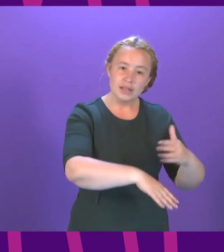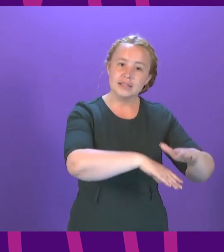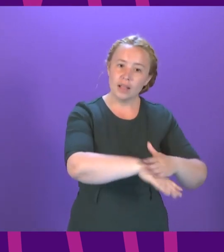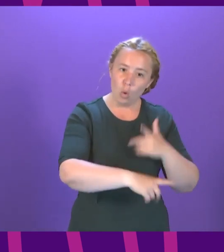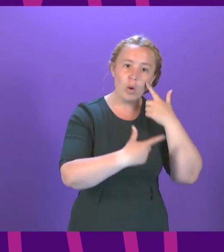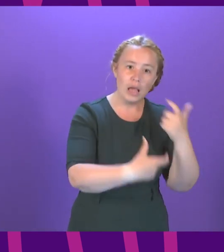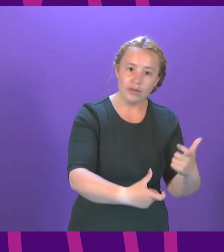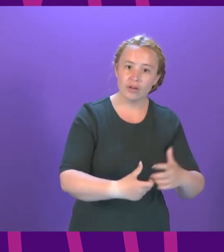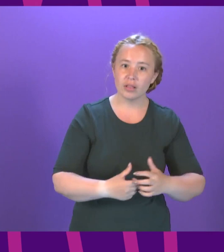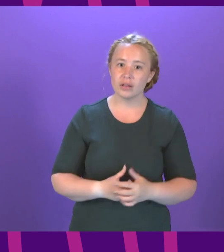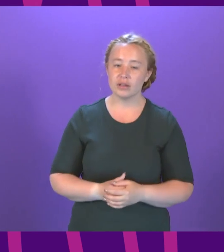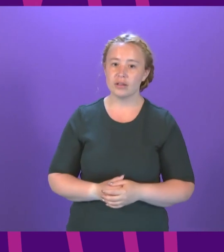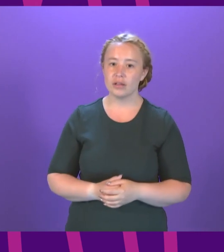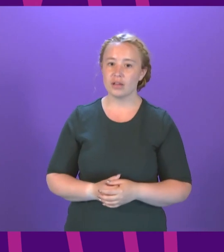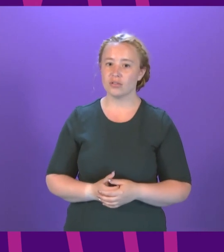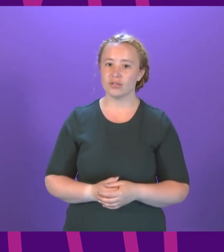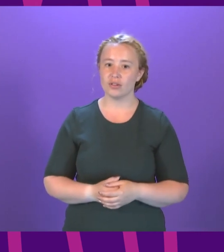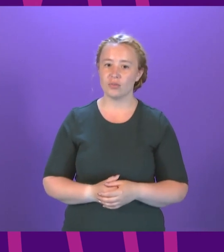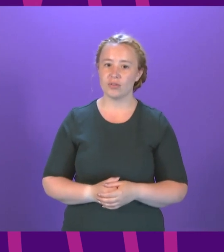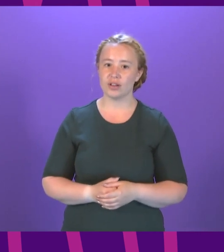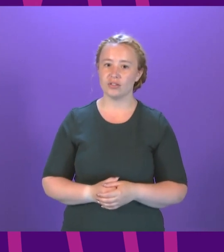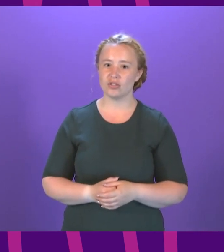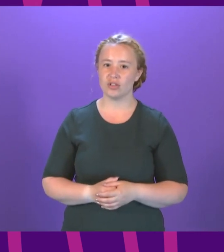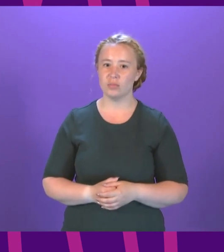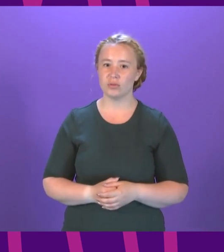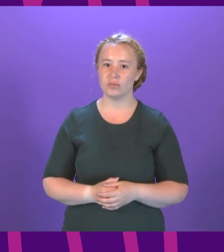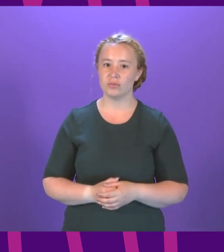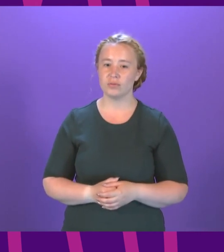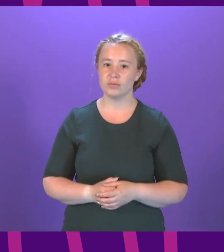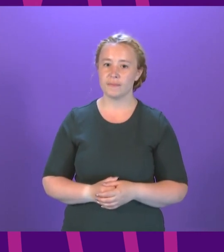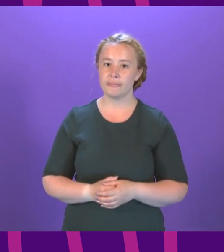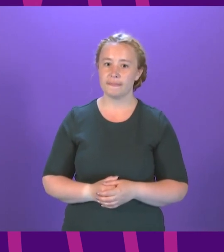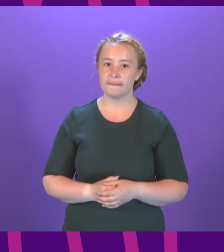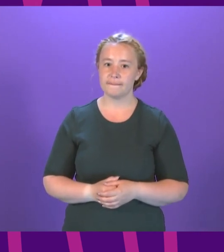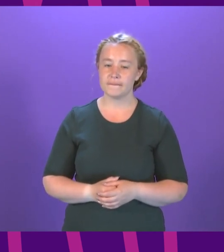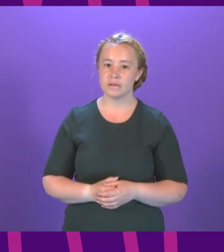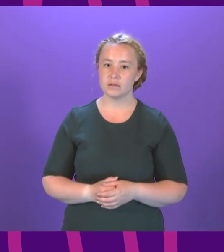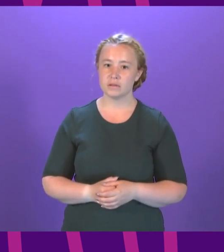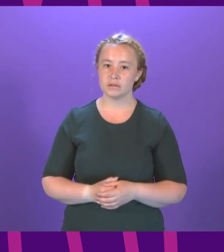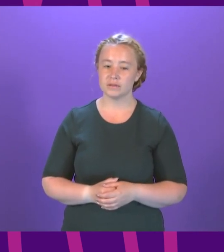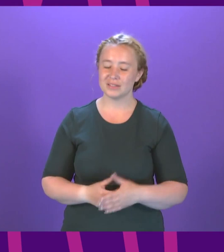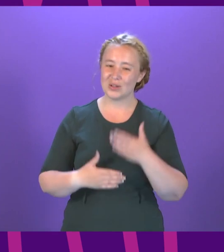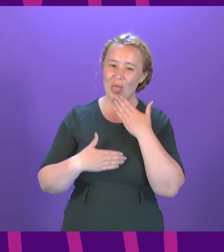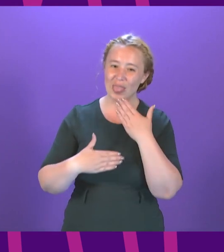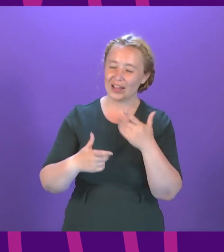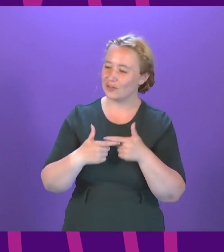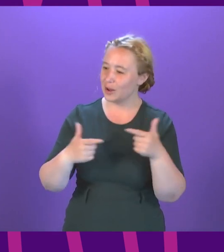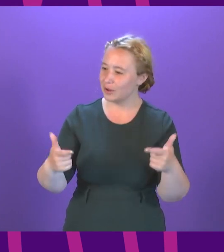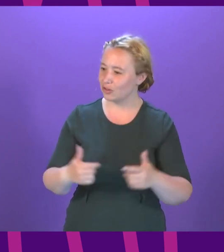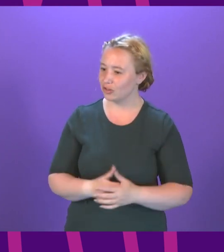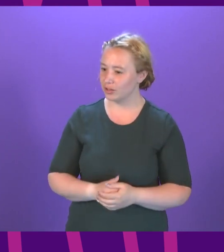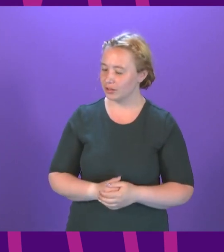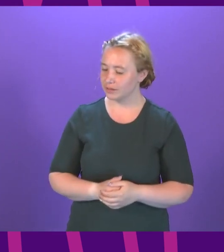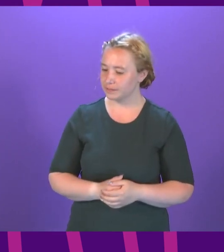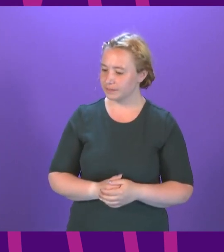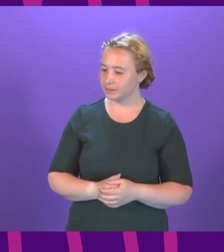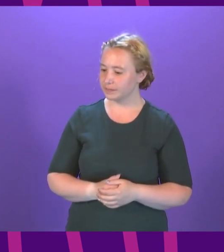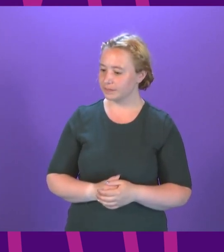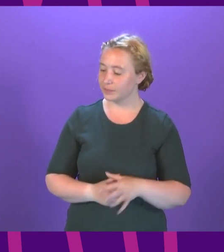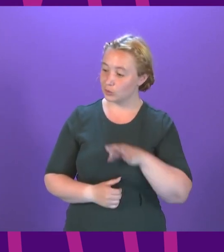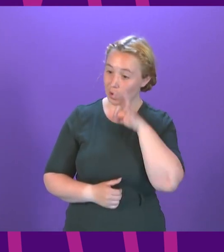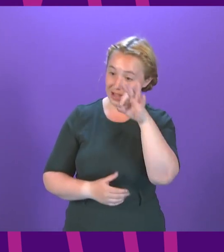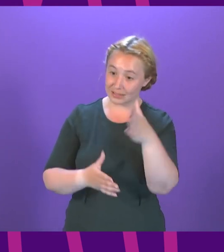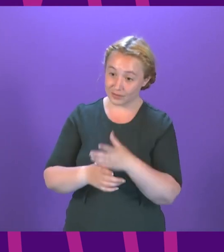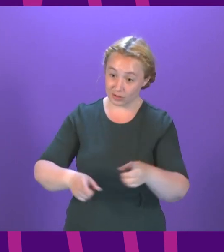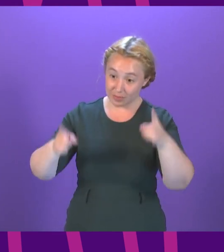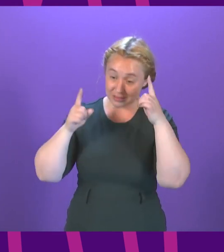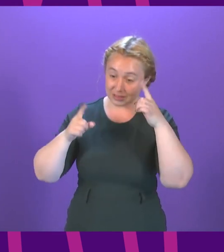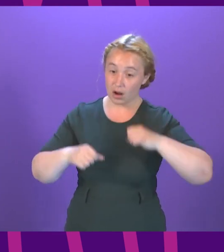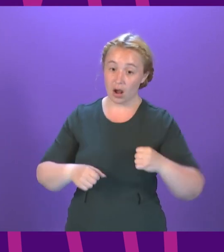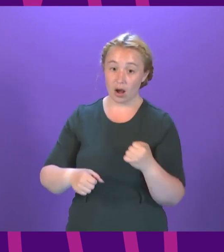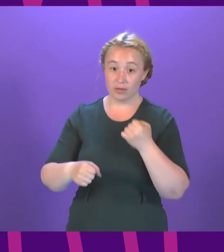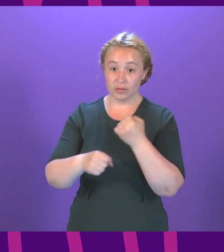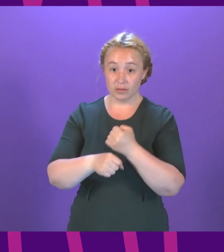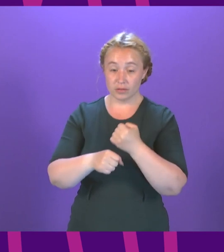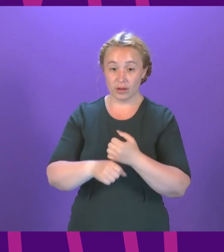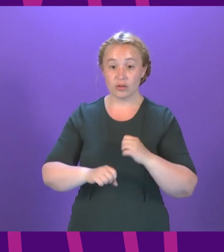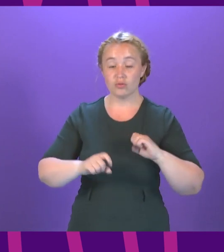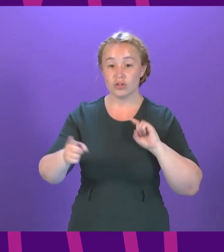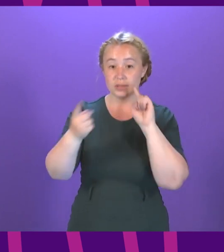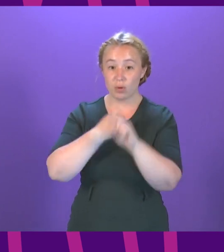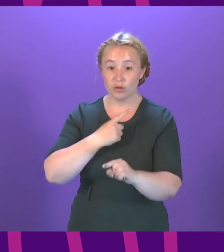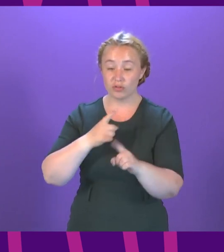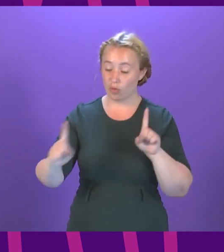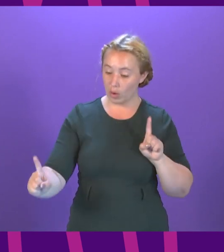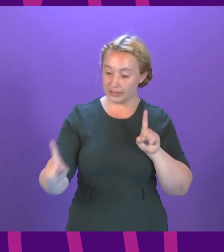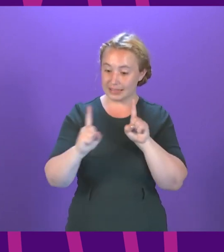What is the Scottish Government’s response to the removal of social distancing signage